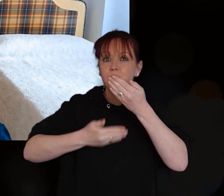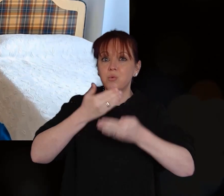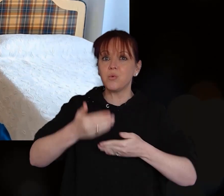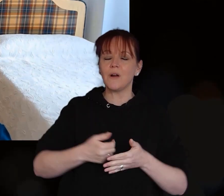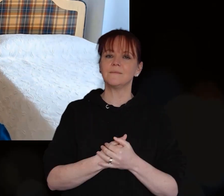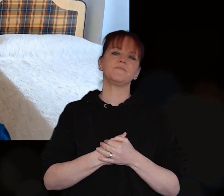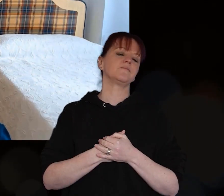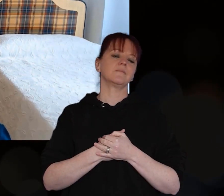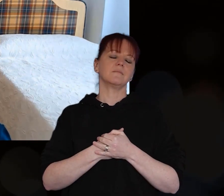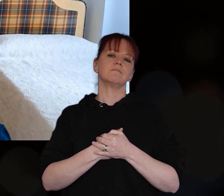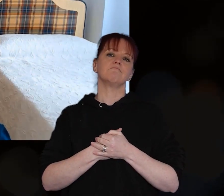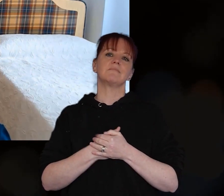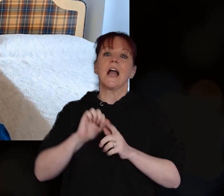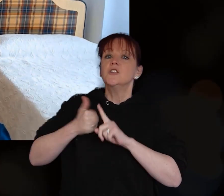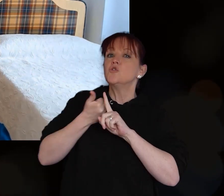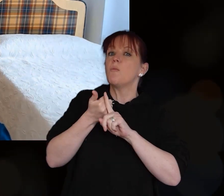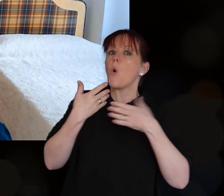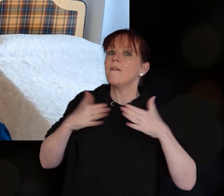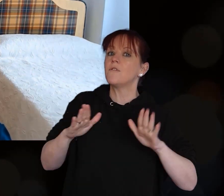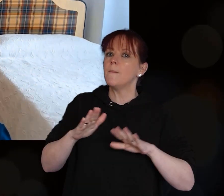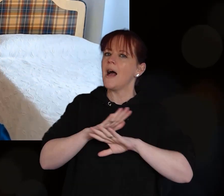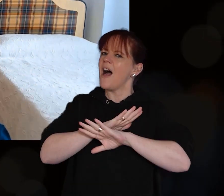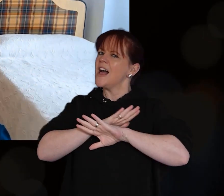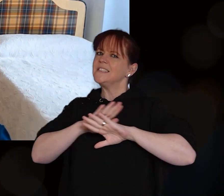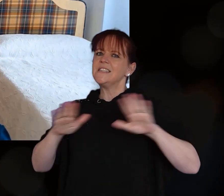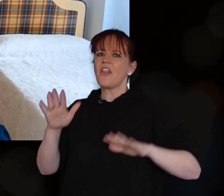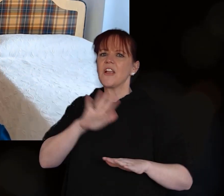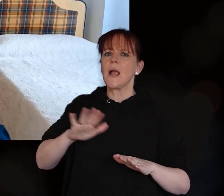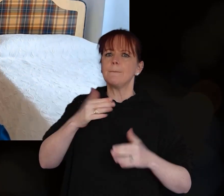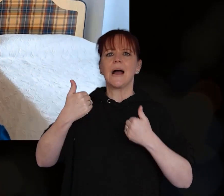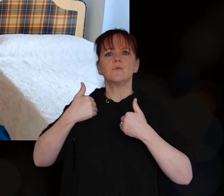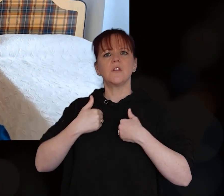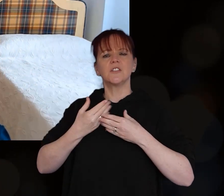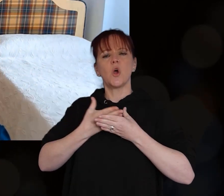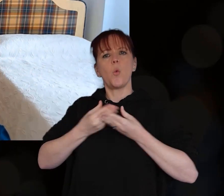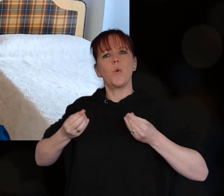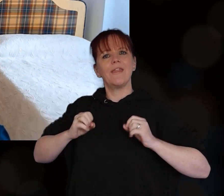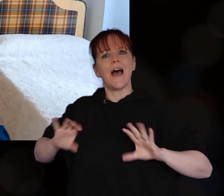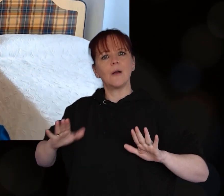by "Nothing about us without us", from working with disabled subject matter experts,